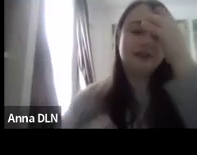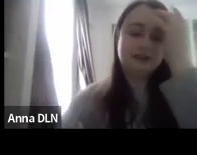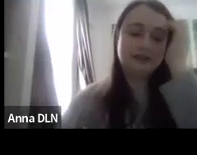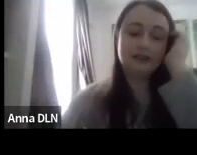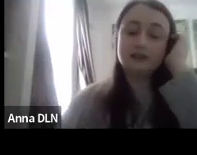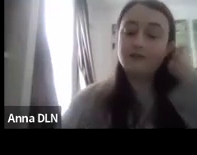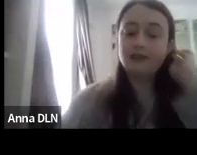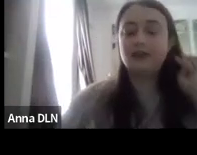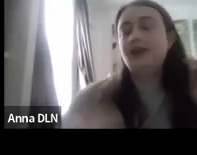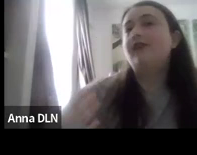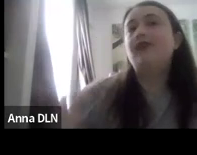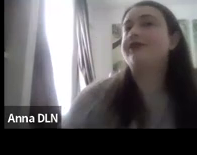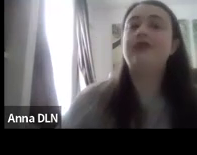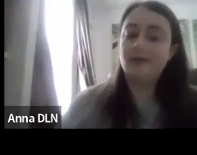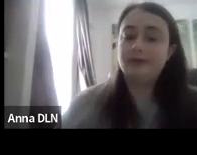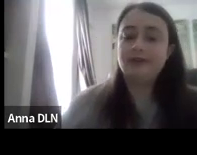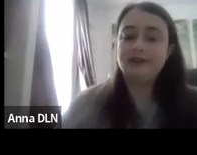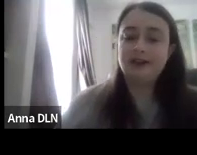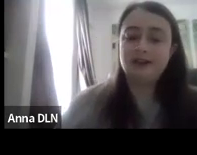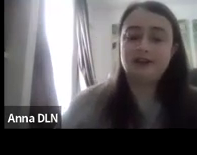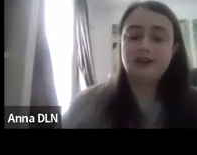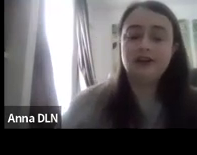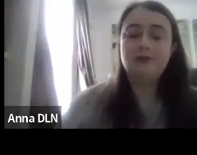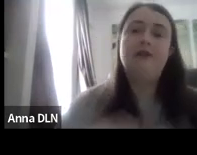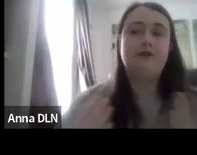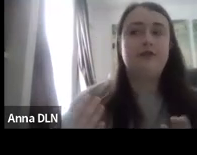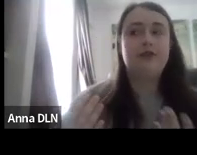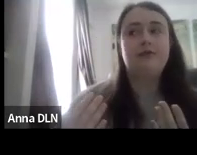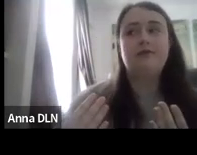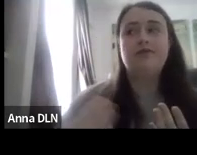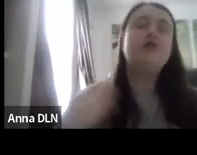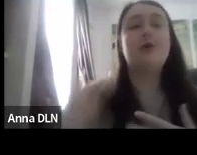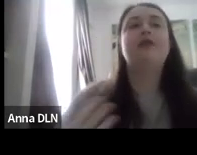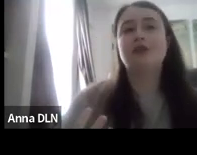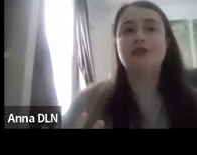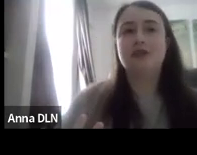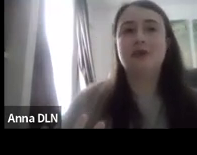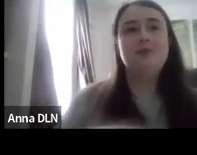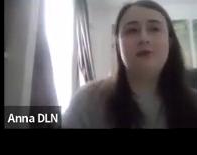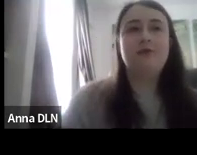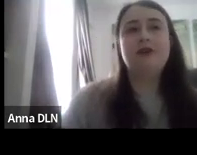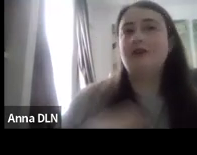definitively say something is or isn't a competency standard. But I thought that knowing this concept can be helpful when